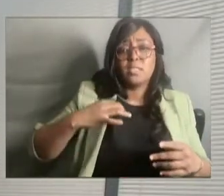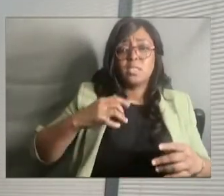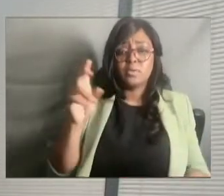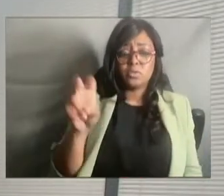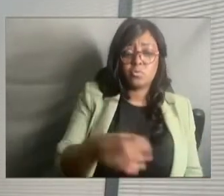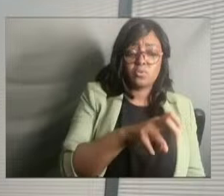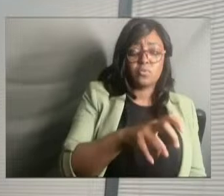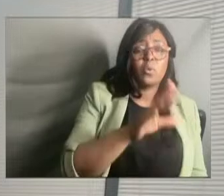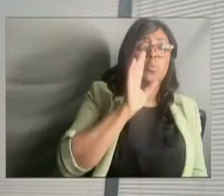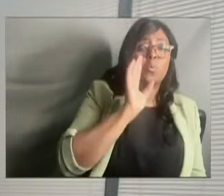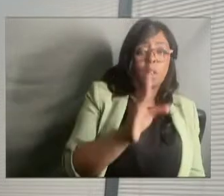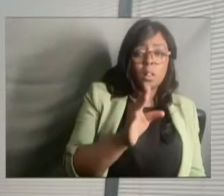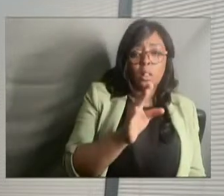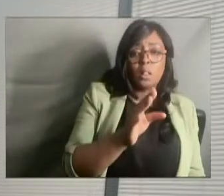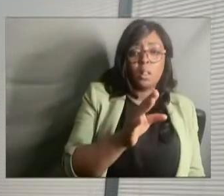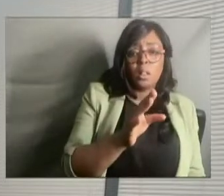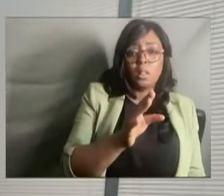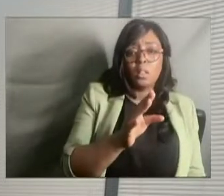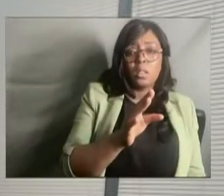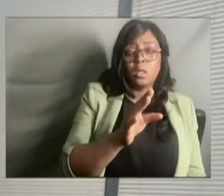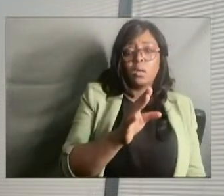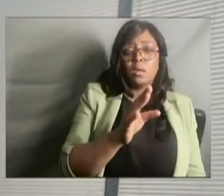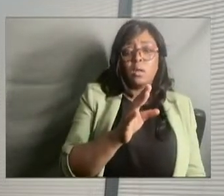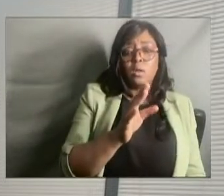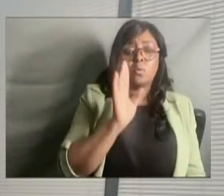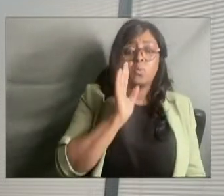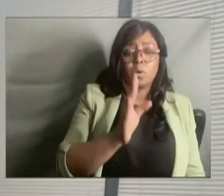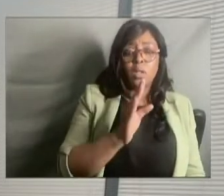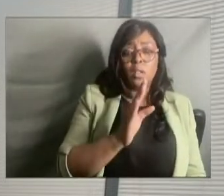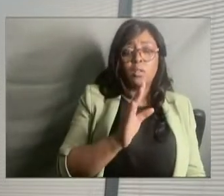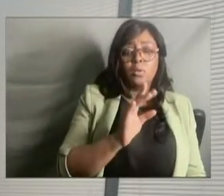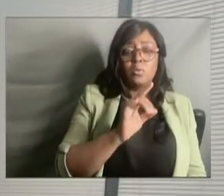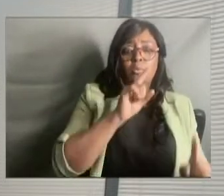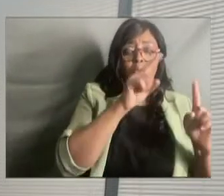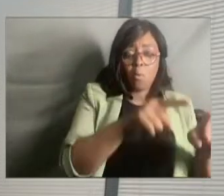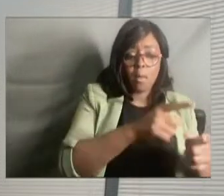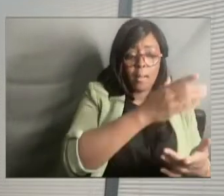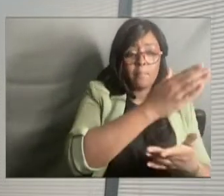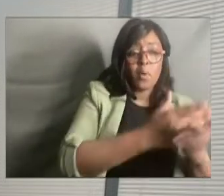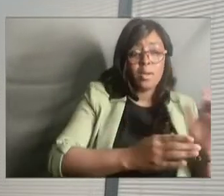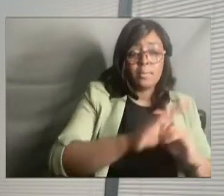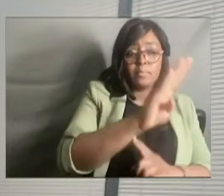How do you know these positions that were involuntary